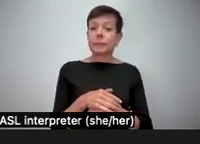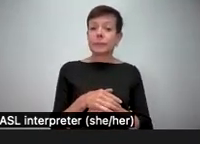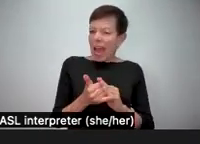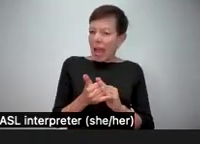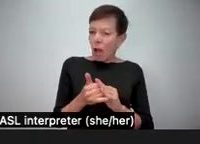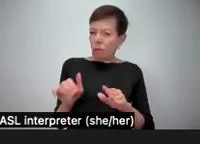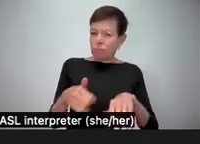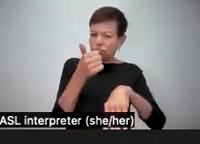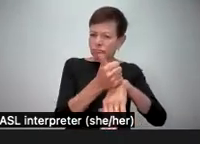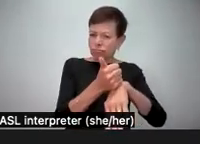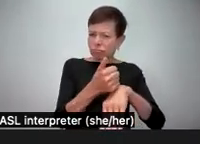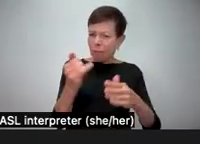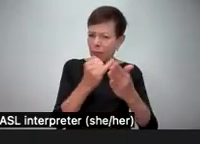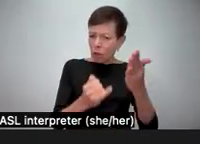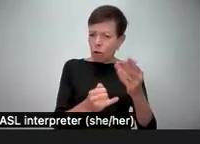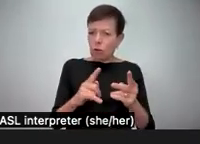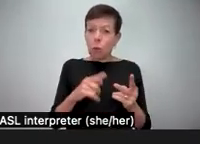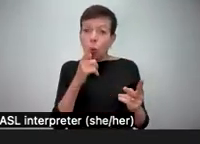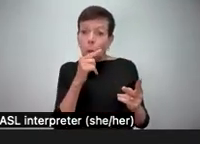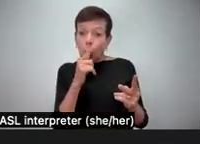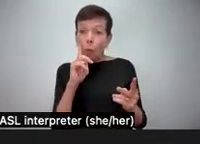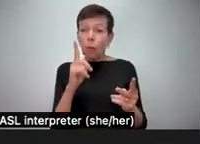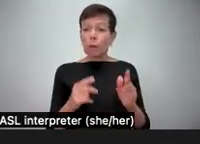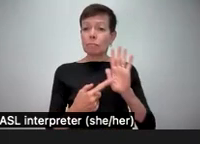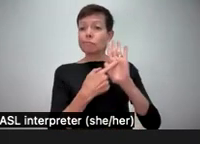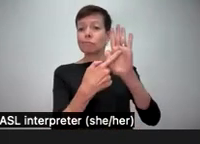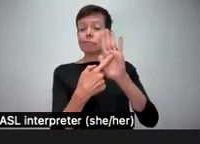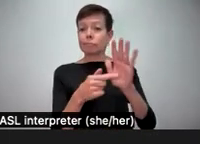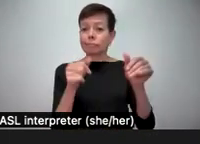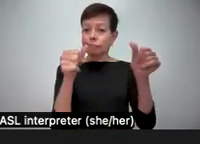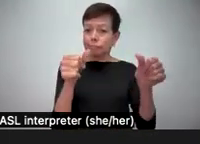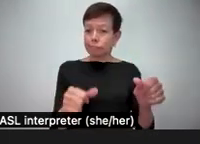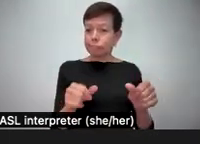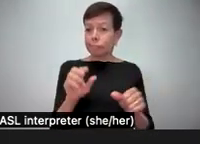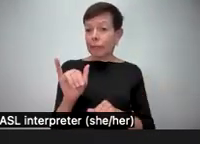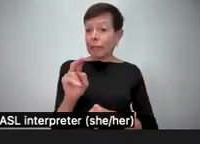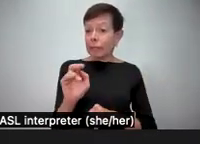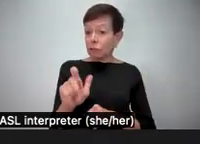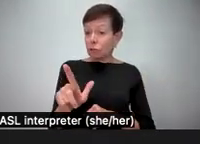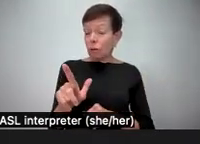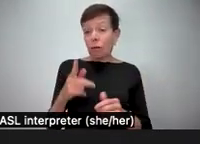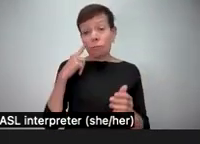to install the artwork. And when I say install, that can be a physical thing that is being,